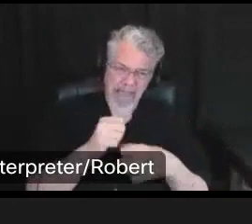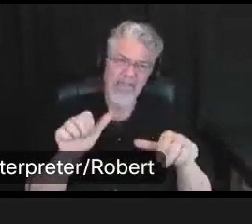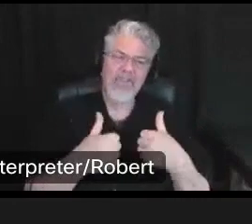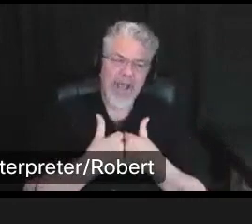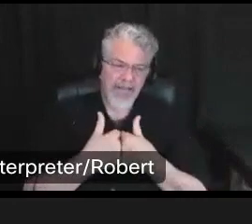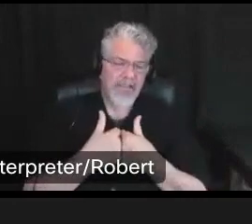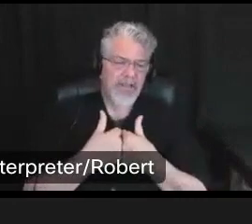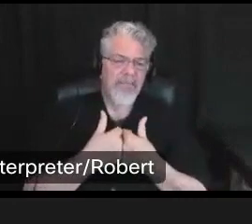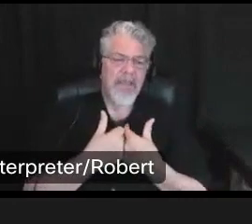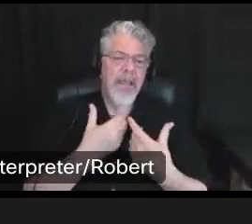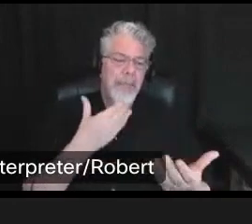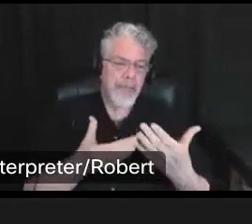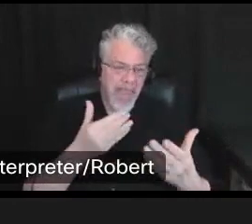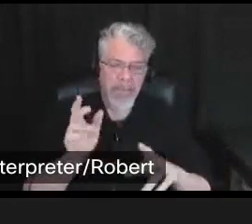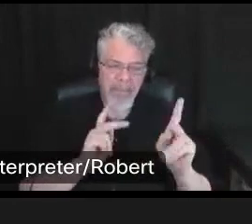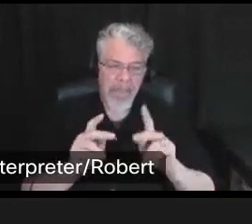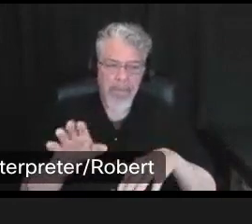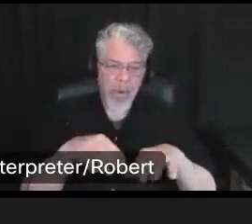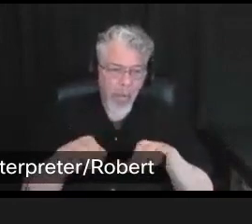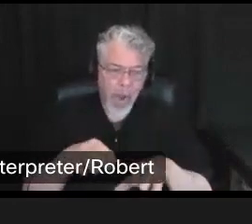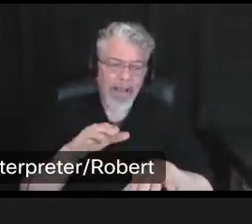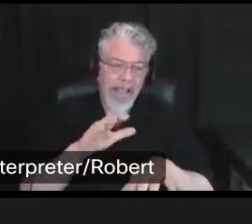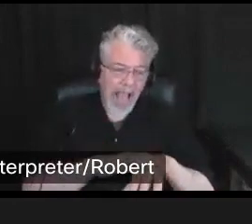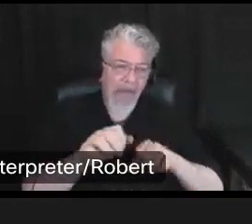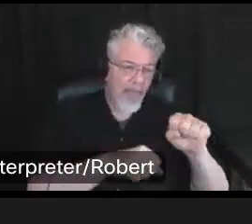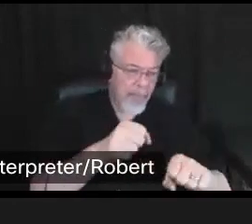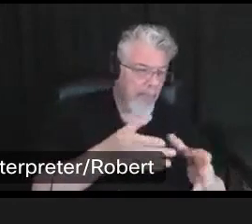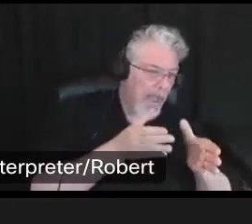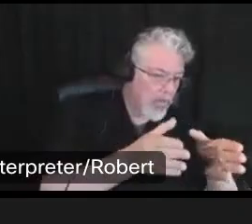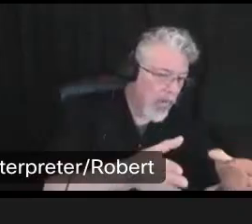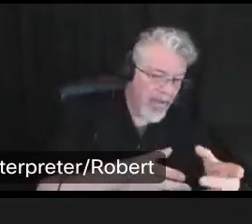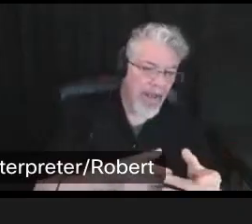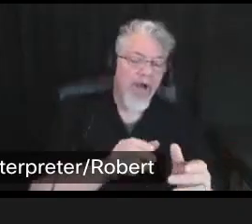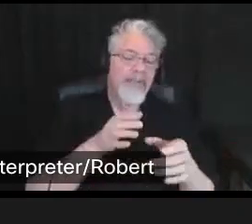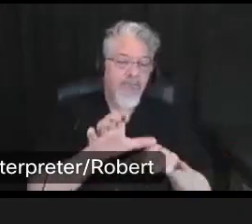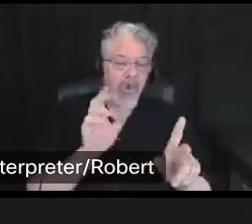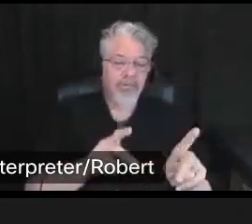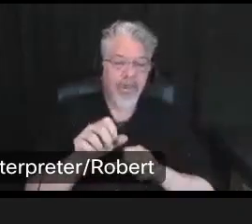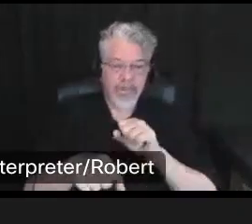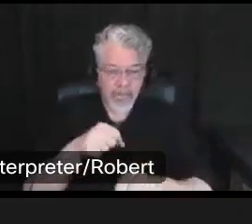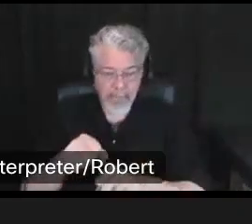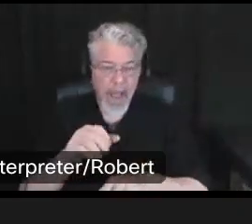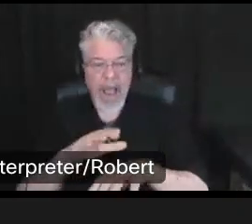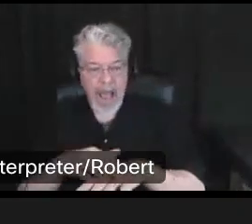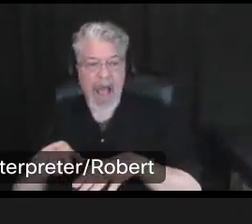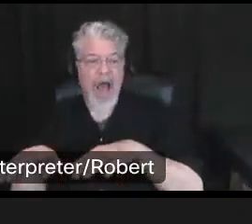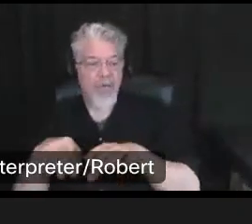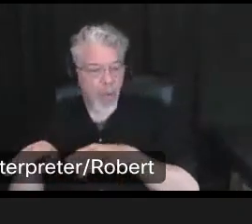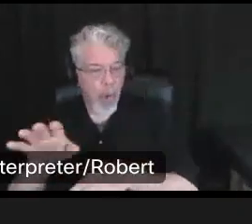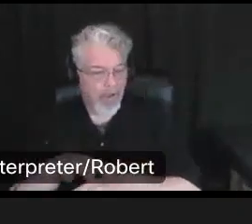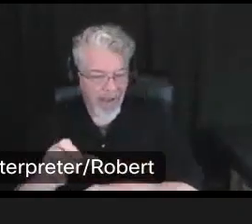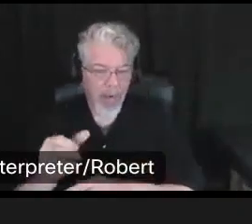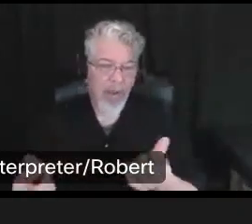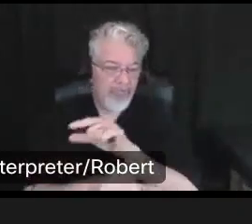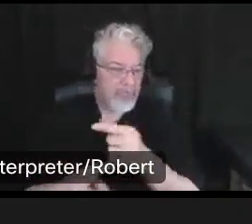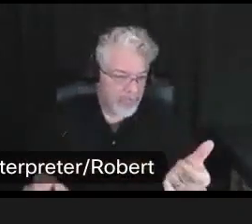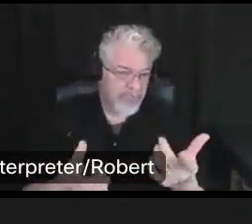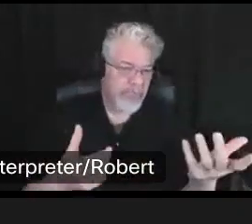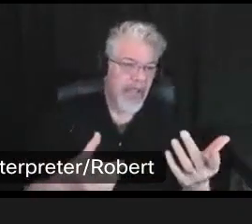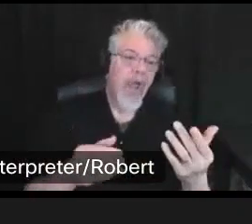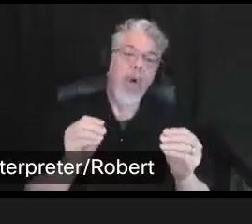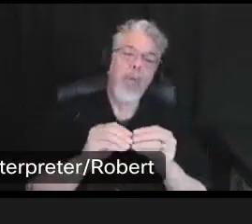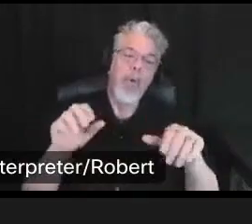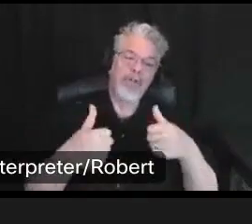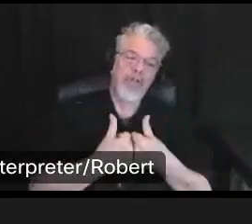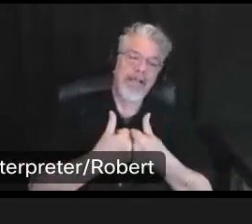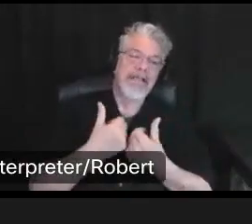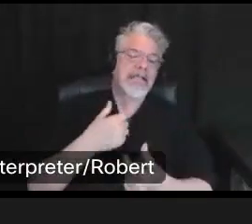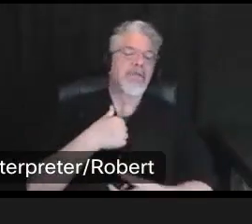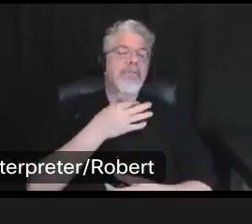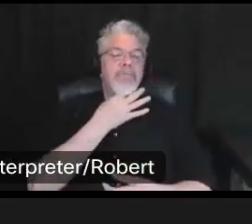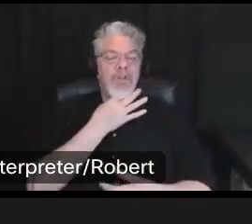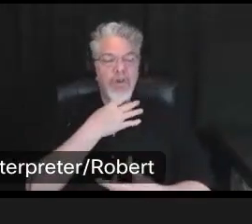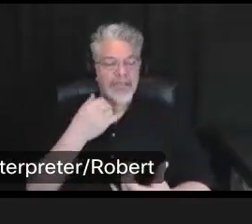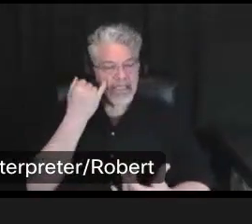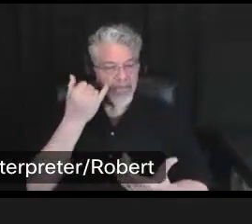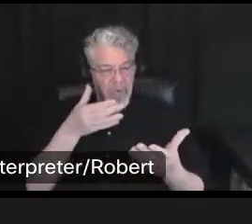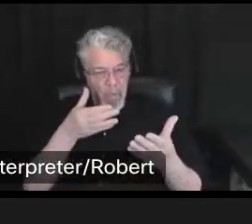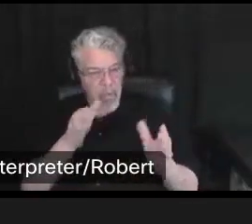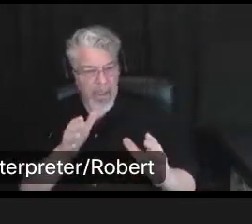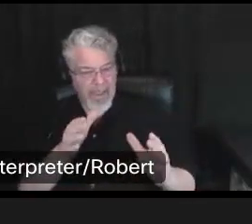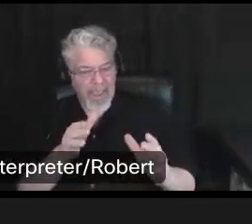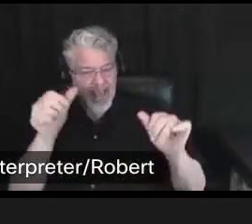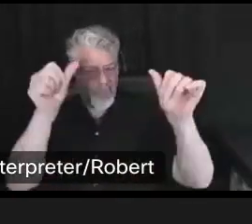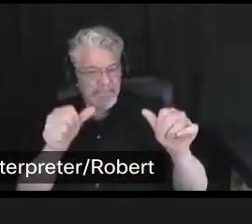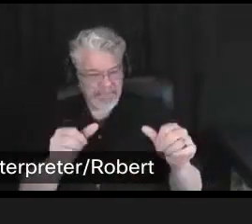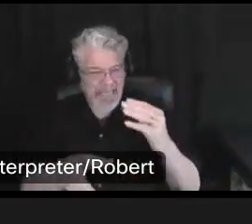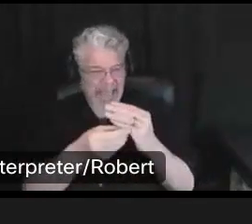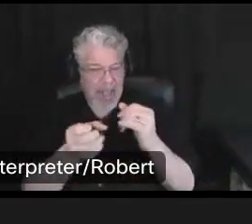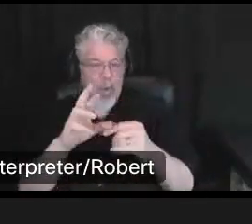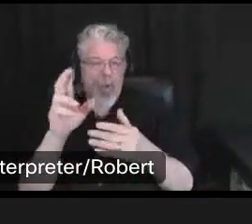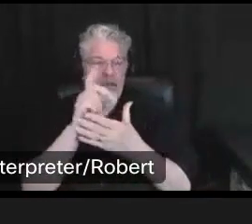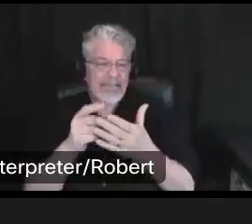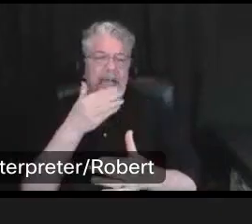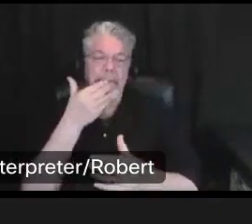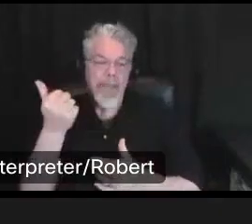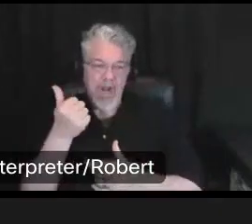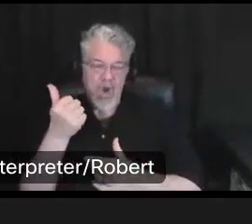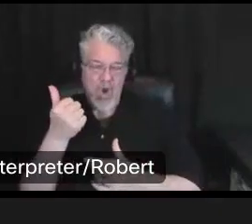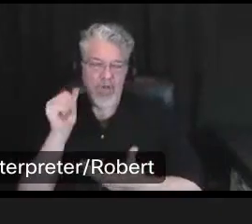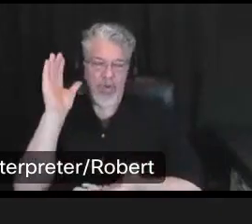Like there might be people walking in the cycle track and then that forces people to bike on the sidewalk or vice versa. It's, it's more challenging. So I'm curious if there's a way to add signs or make the design better to reduce those conflicts.